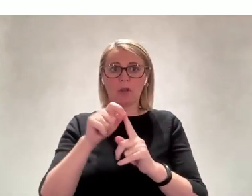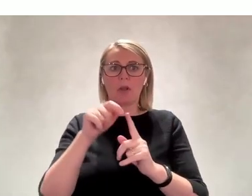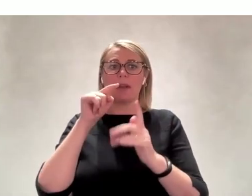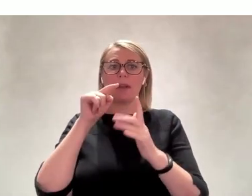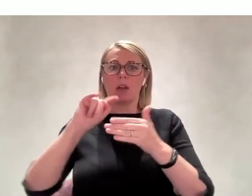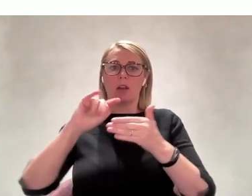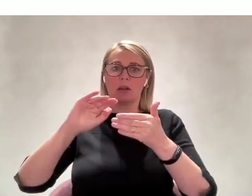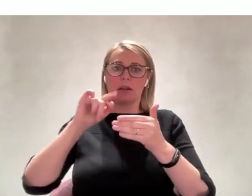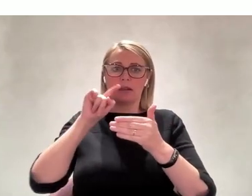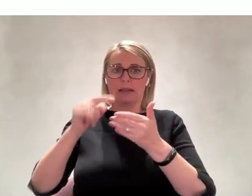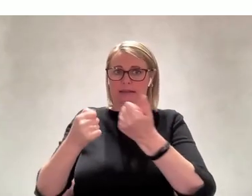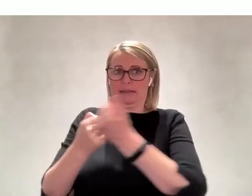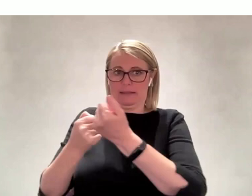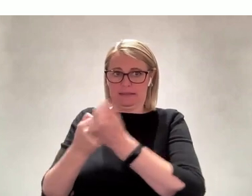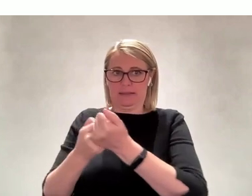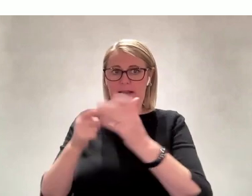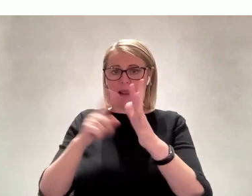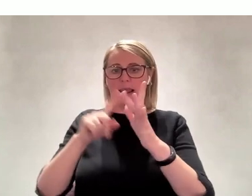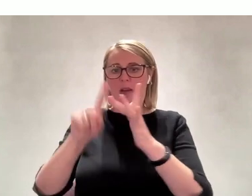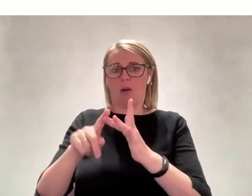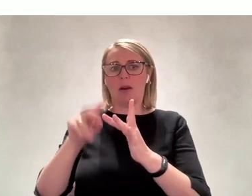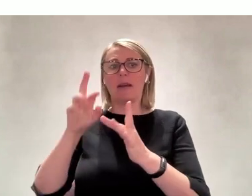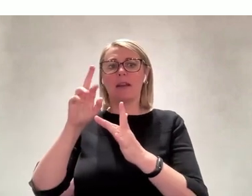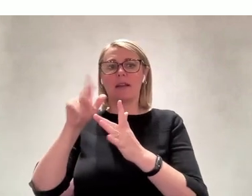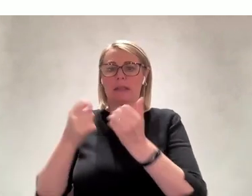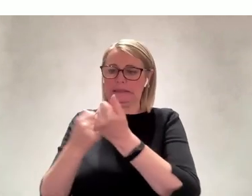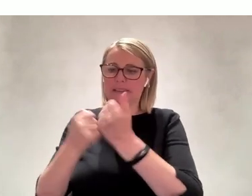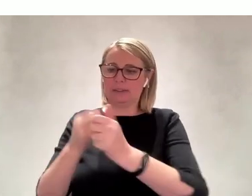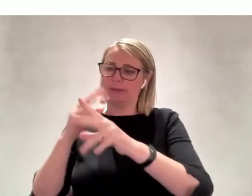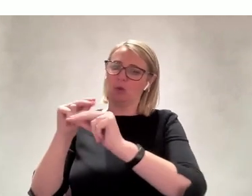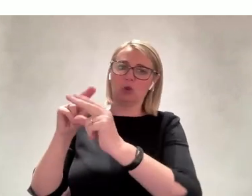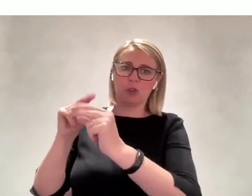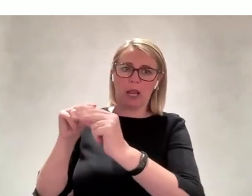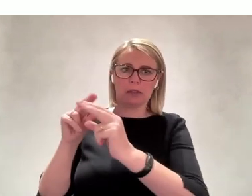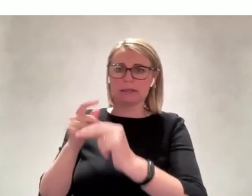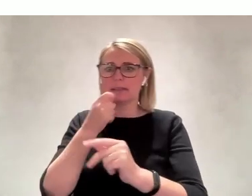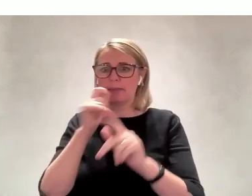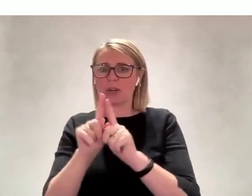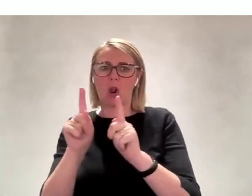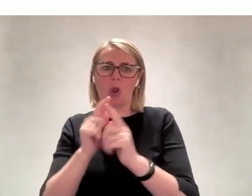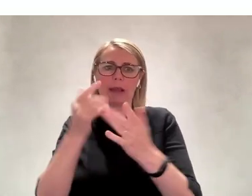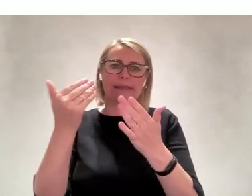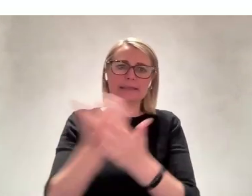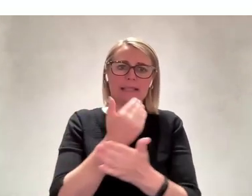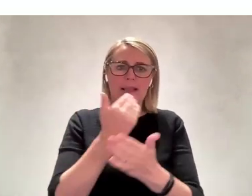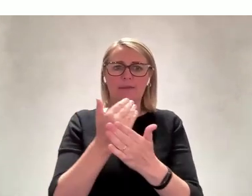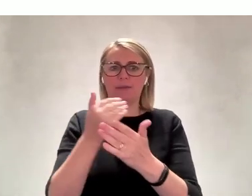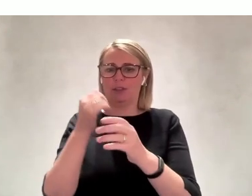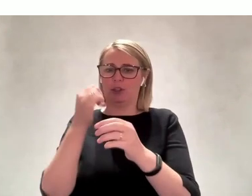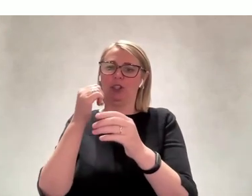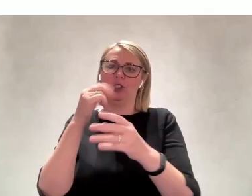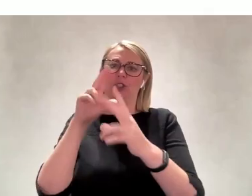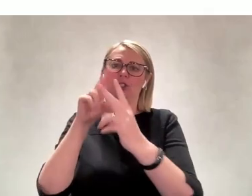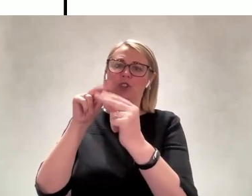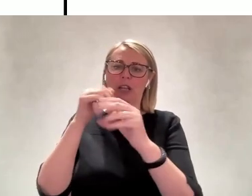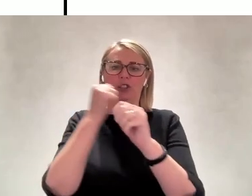generative AI chat assistant for the VPS, essentially like a safe and secure ChatGPT.